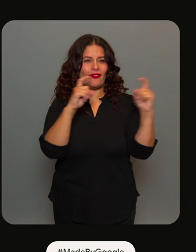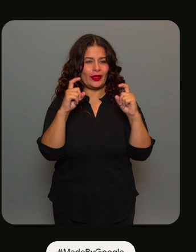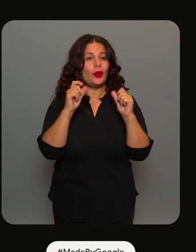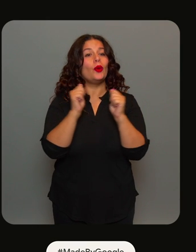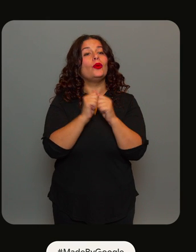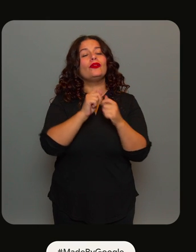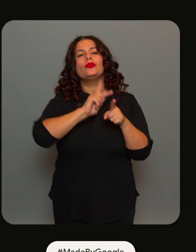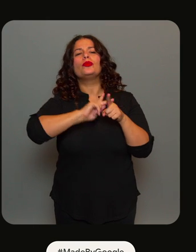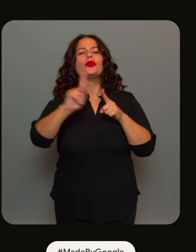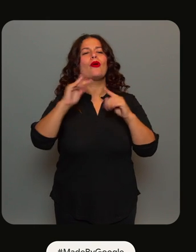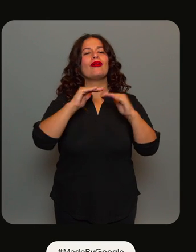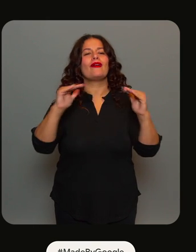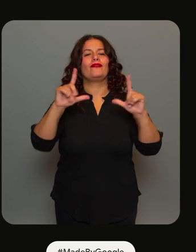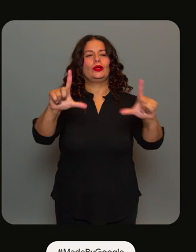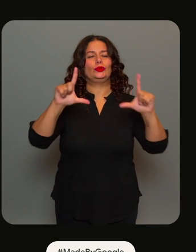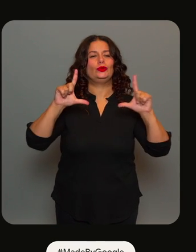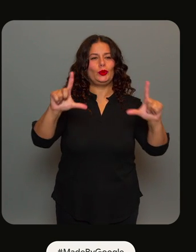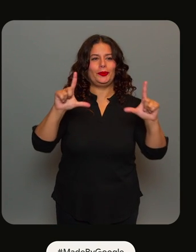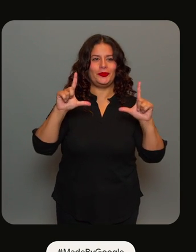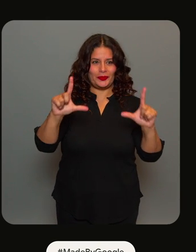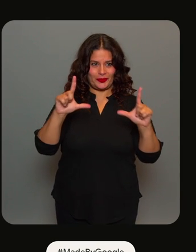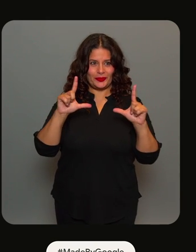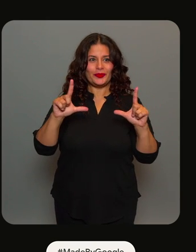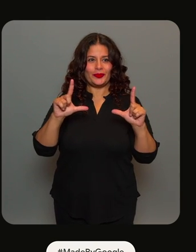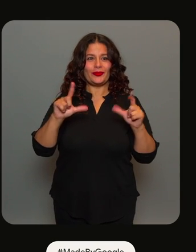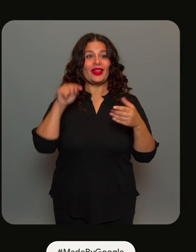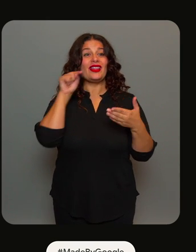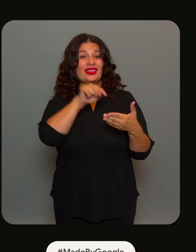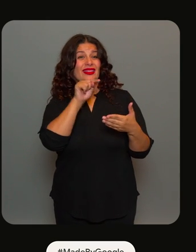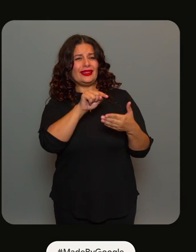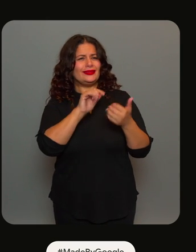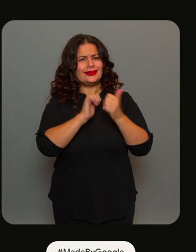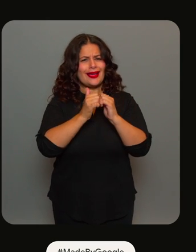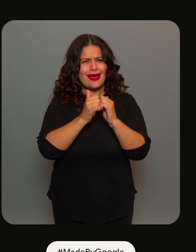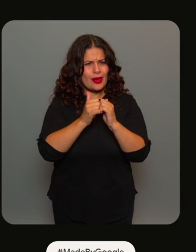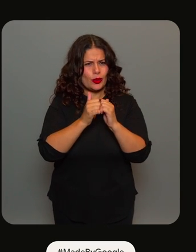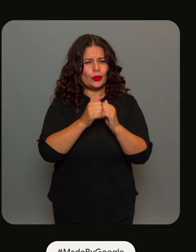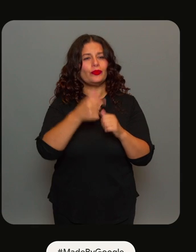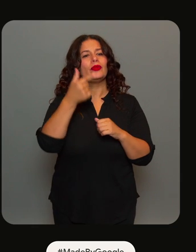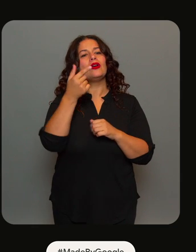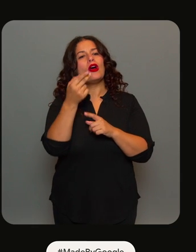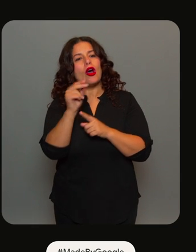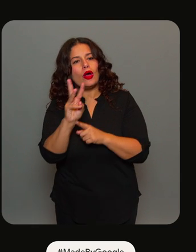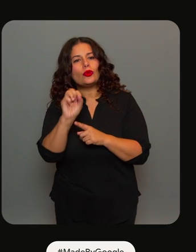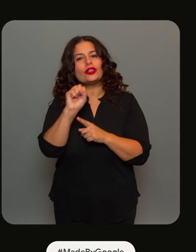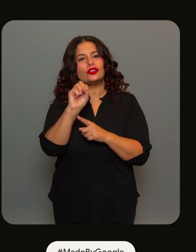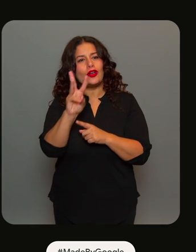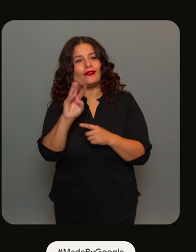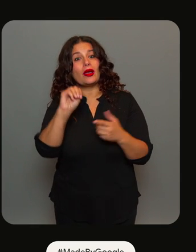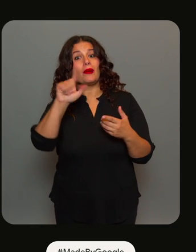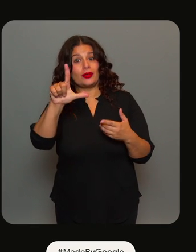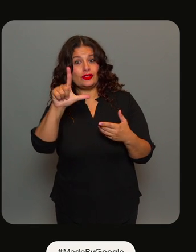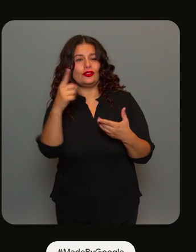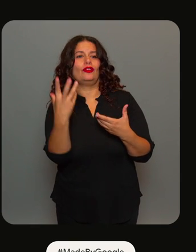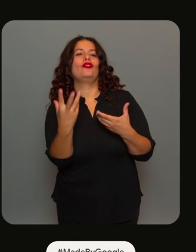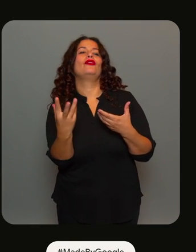It cleverly combines state-of-the-art hardware, software and machine learning to create amazing zoom photos